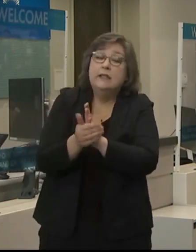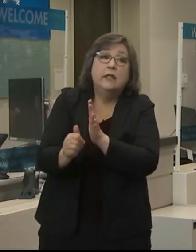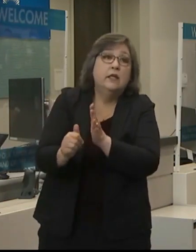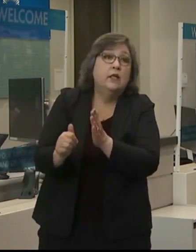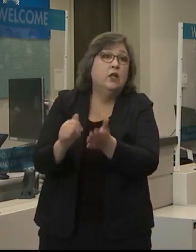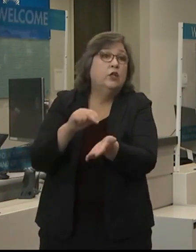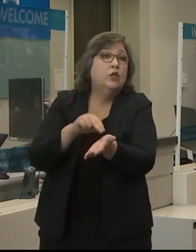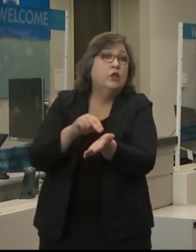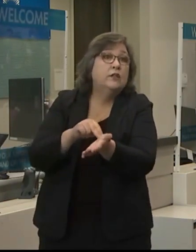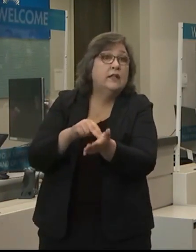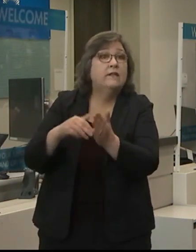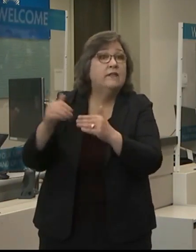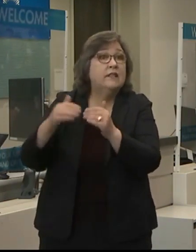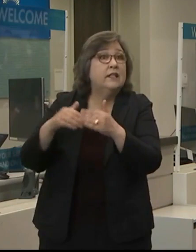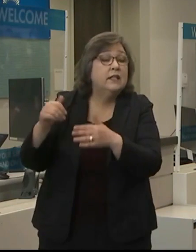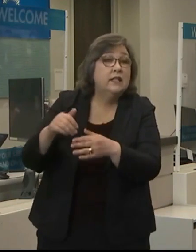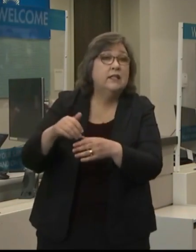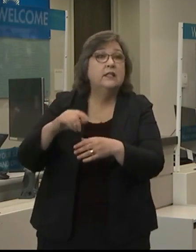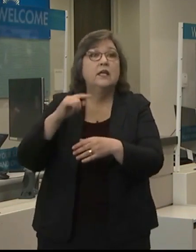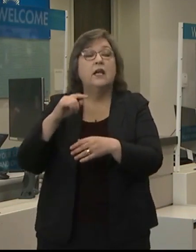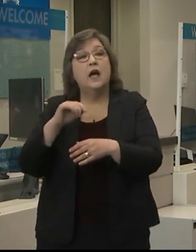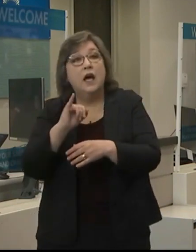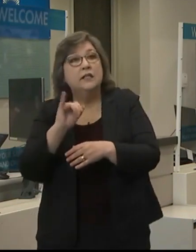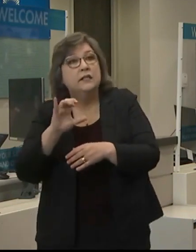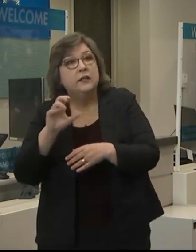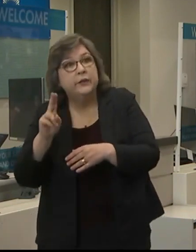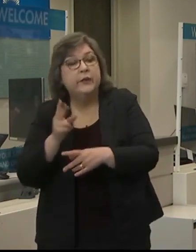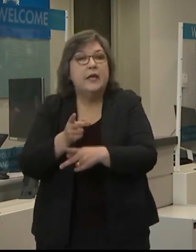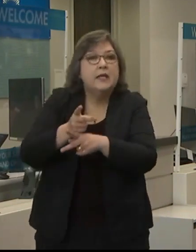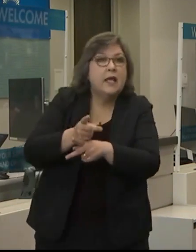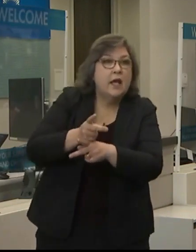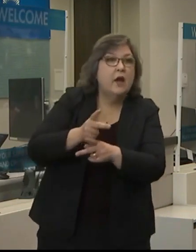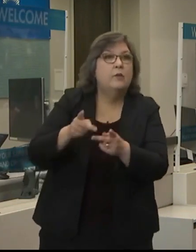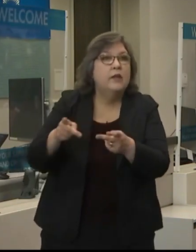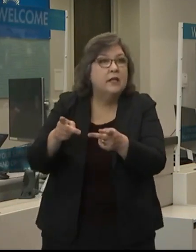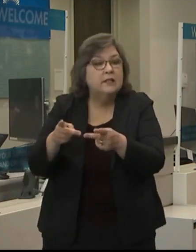would be among them our application implementation of these new